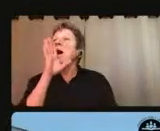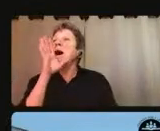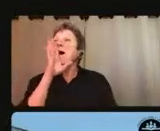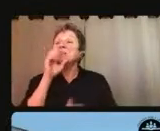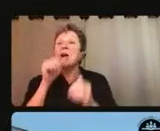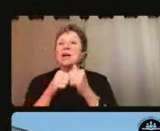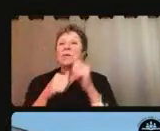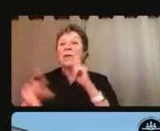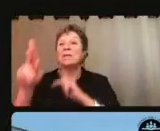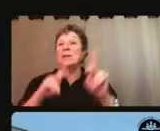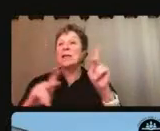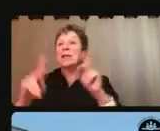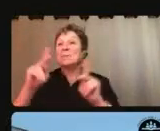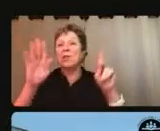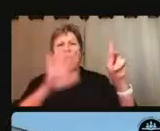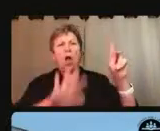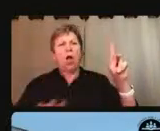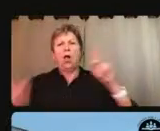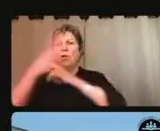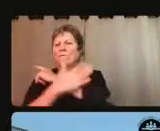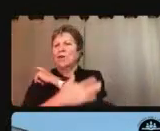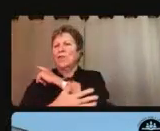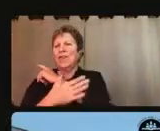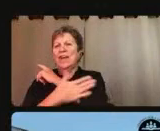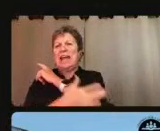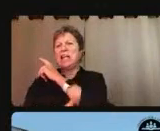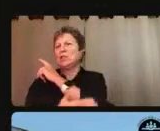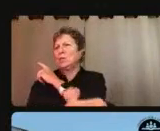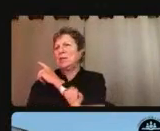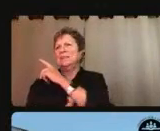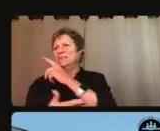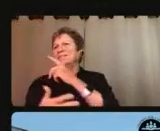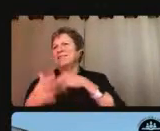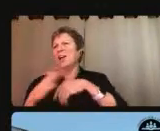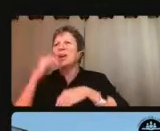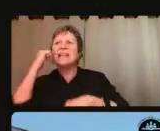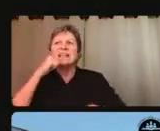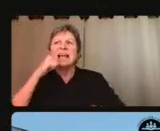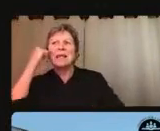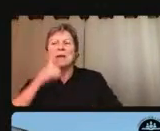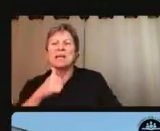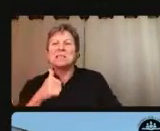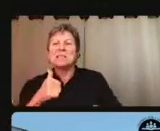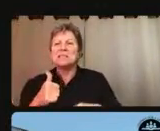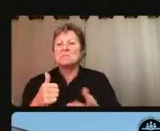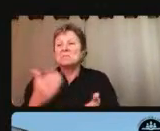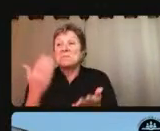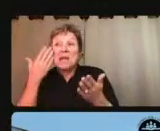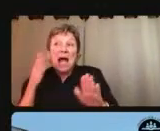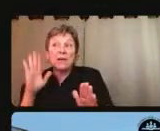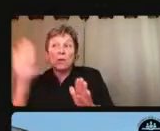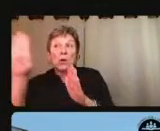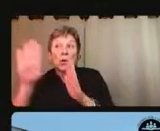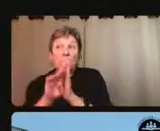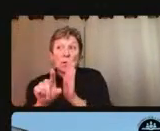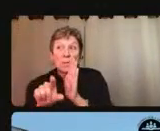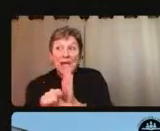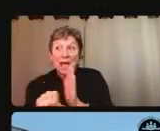TO THE QUESTION OR ANSWER IS THIS. I TALK WITH INDIVIDUALS ALL OVER THE COUNTRY ON A DAILY